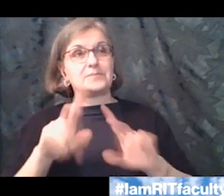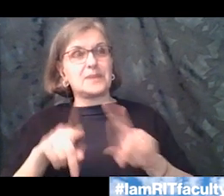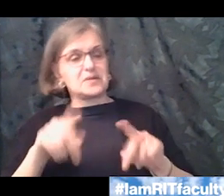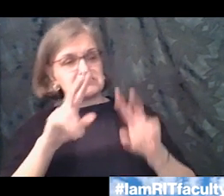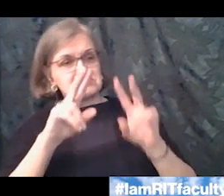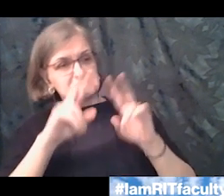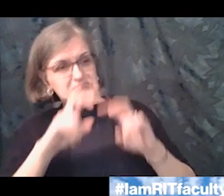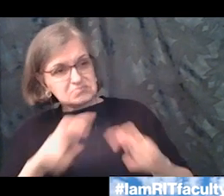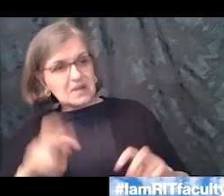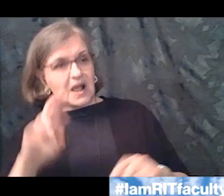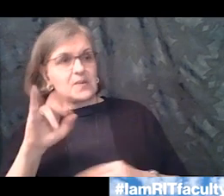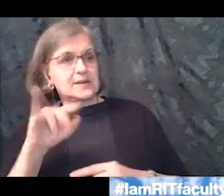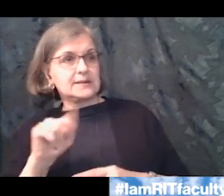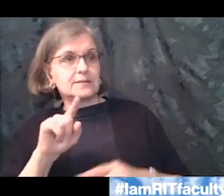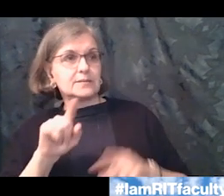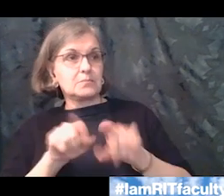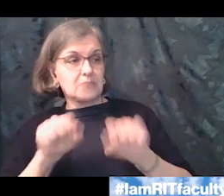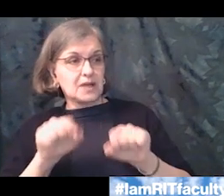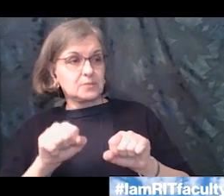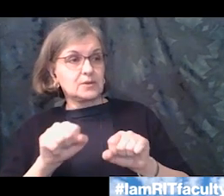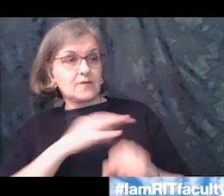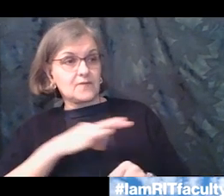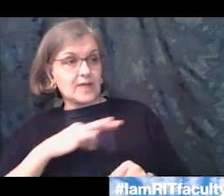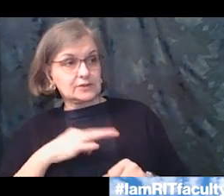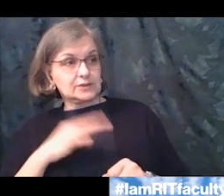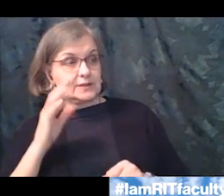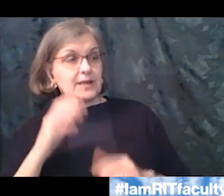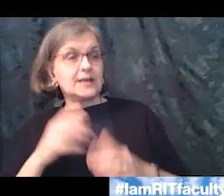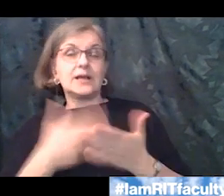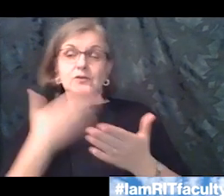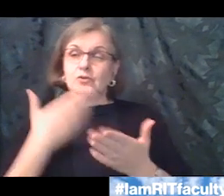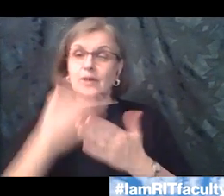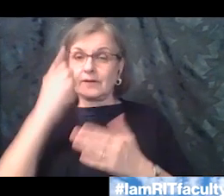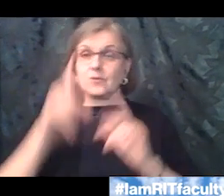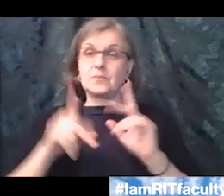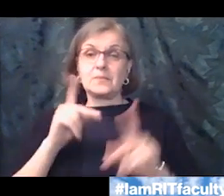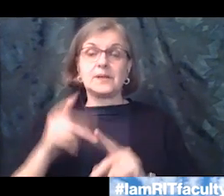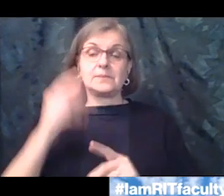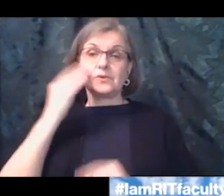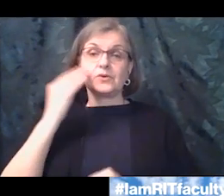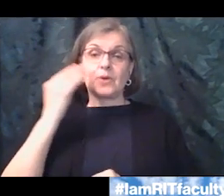our perspective faculty, is very good for individuals to be familiar with the student, the faculty